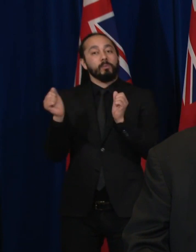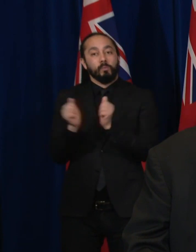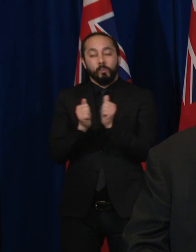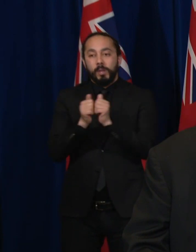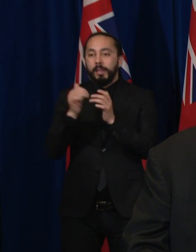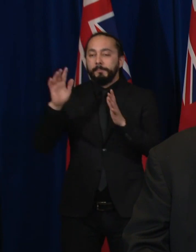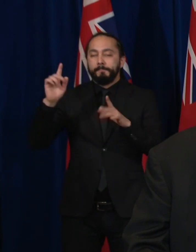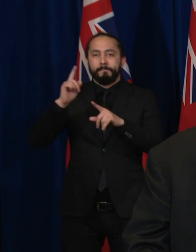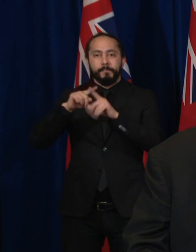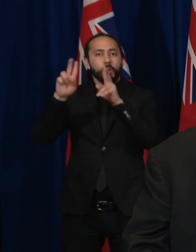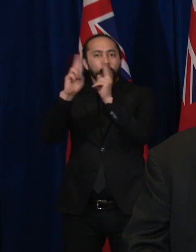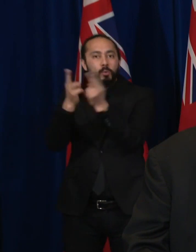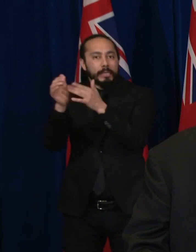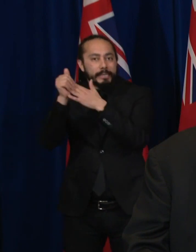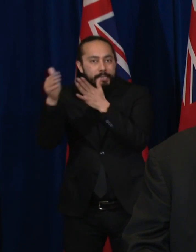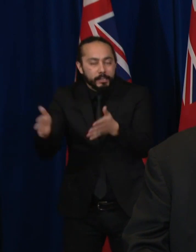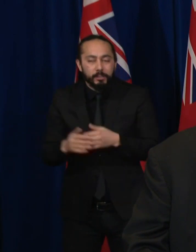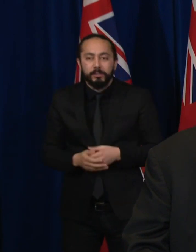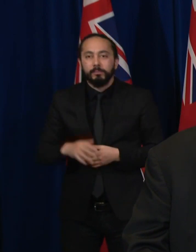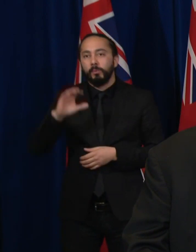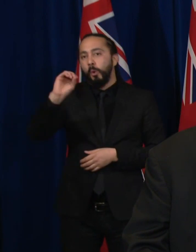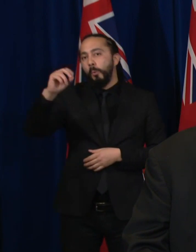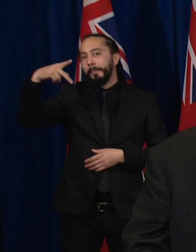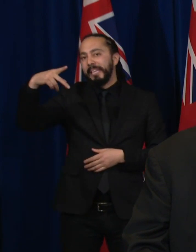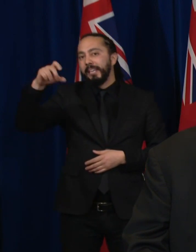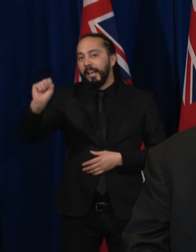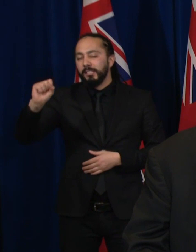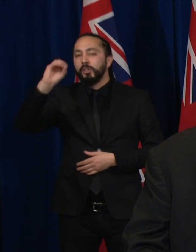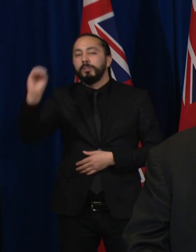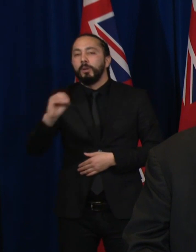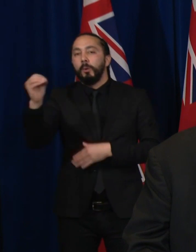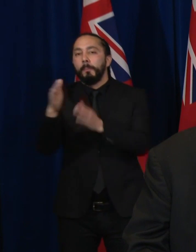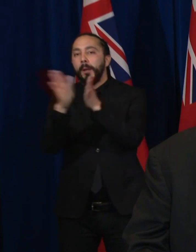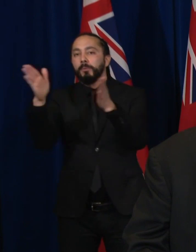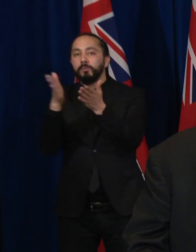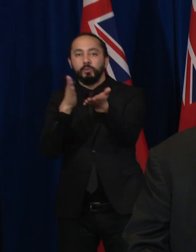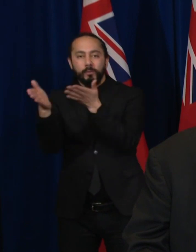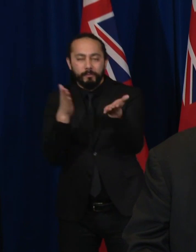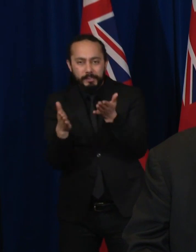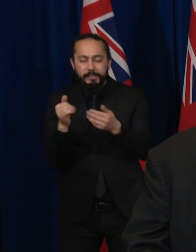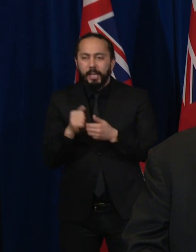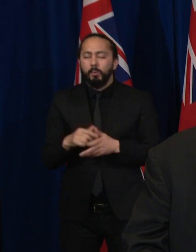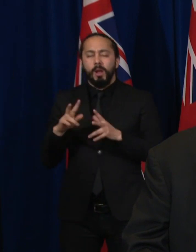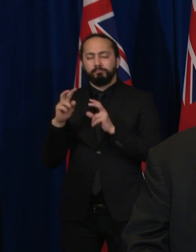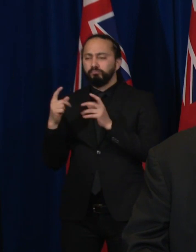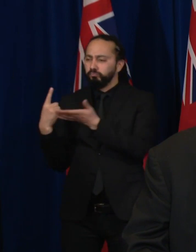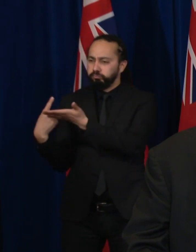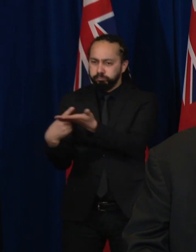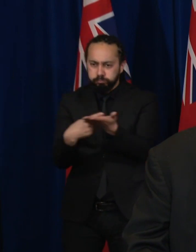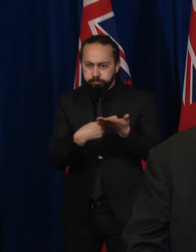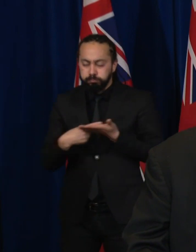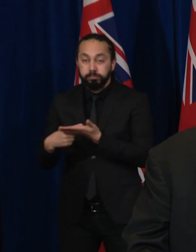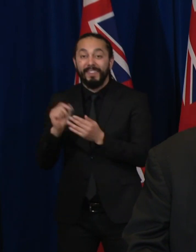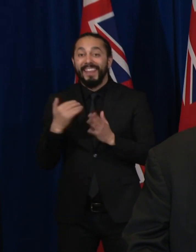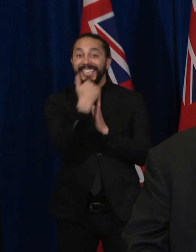groups, whether it's labour leaders or the Ontario public service, ran through that list and I've always said